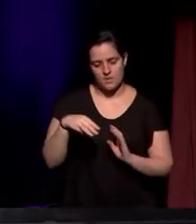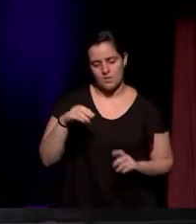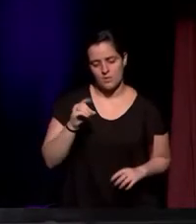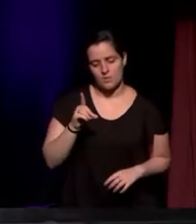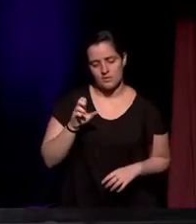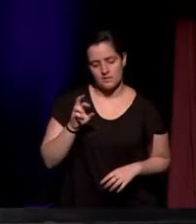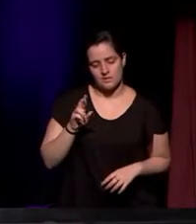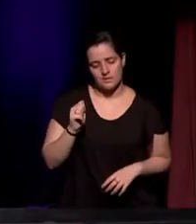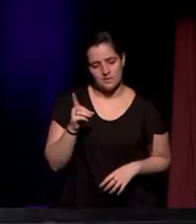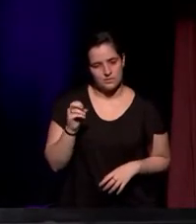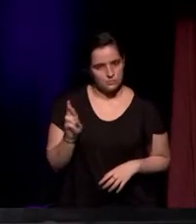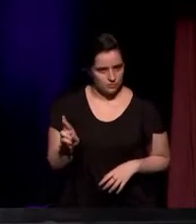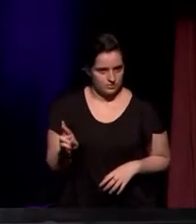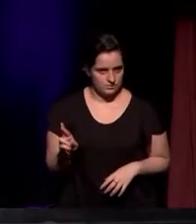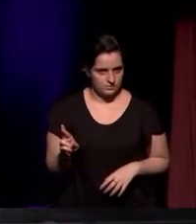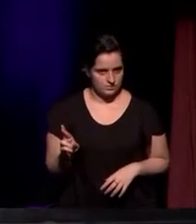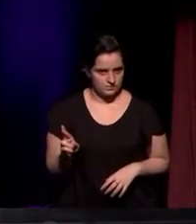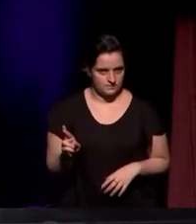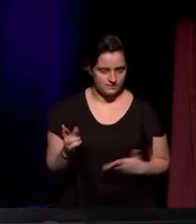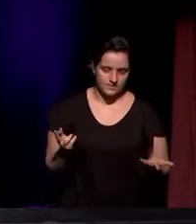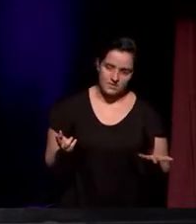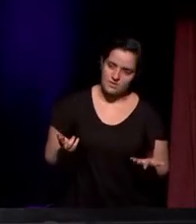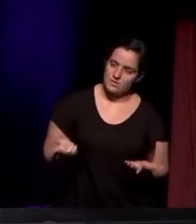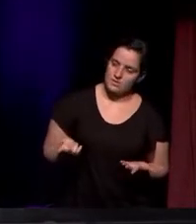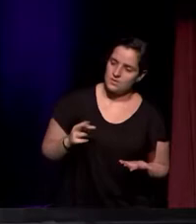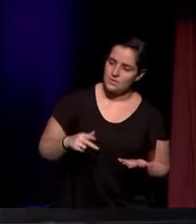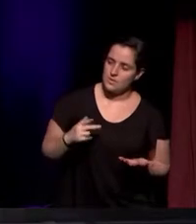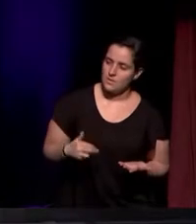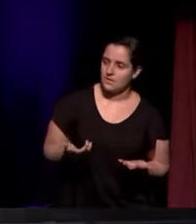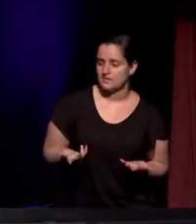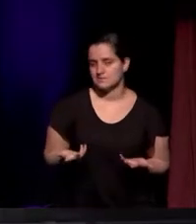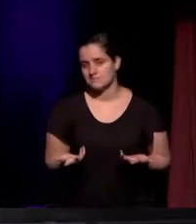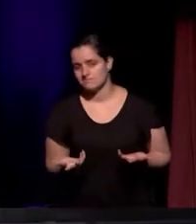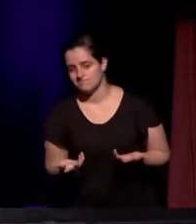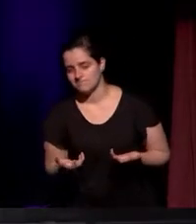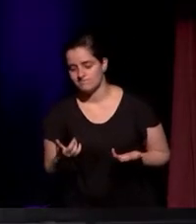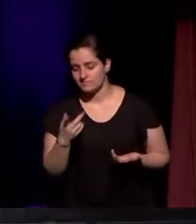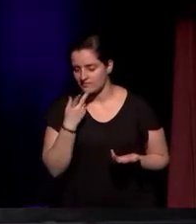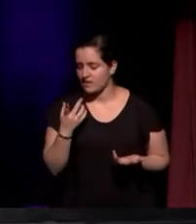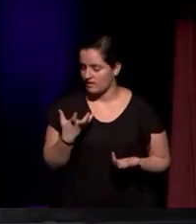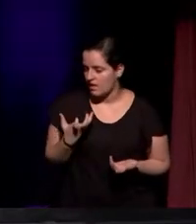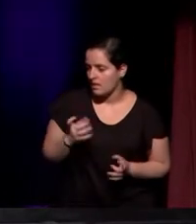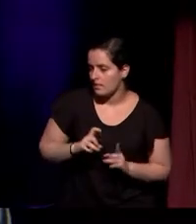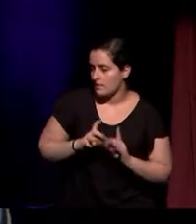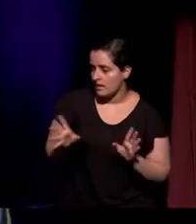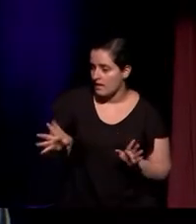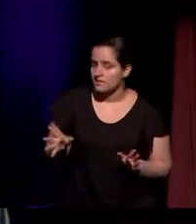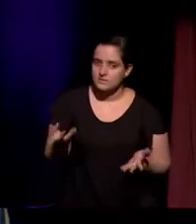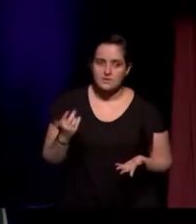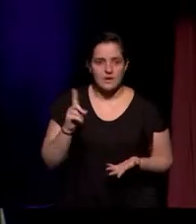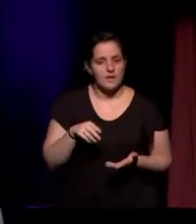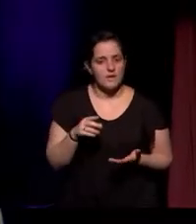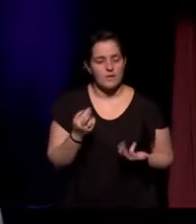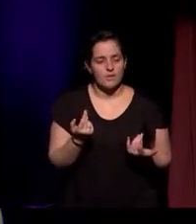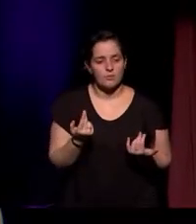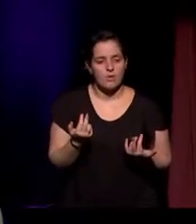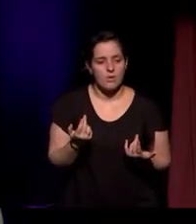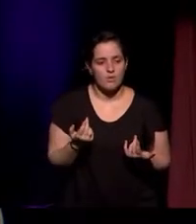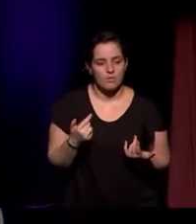then it is not quite like that, we want freedom, it's like you're content